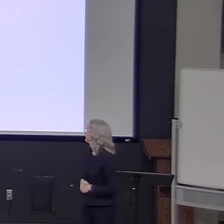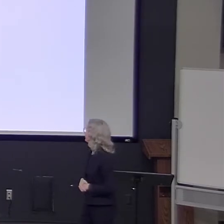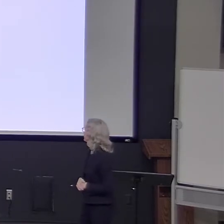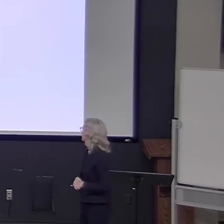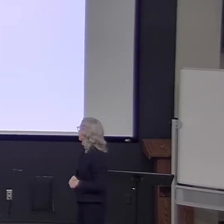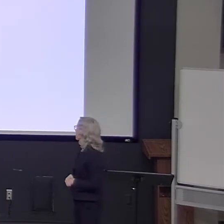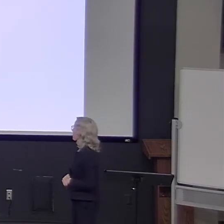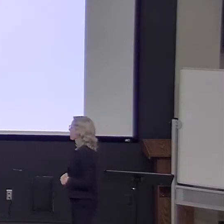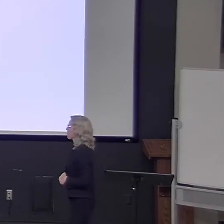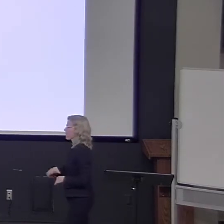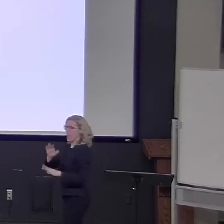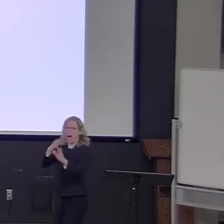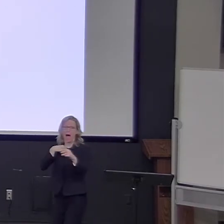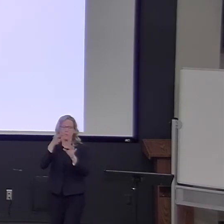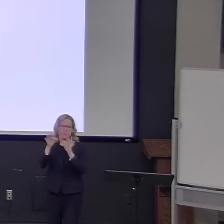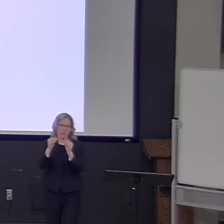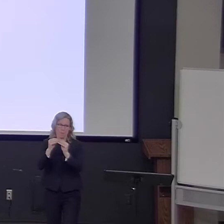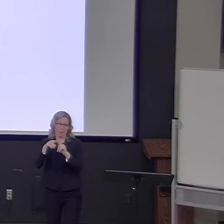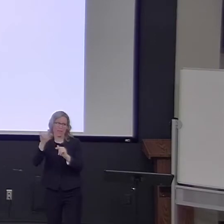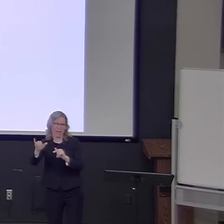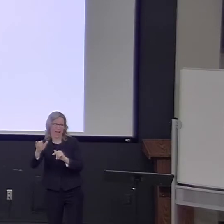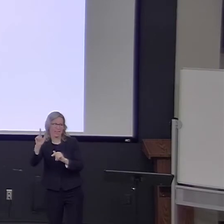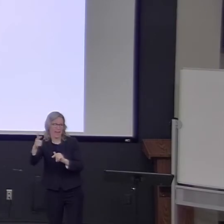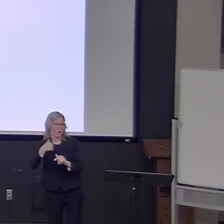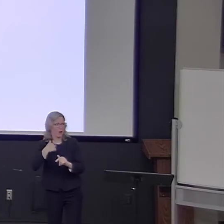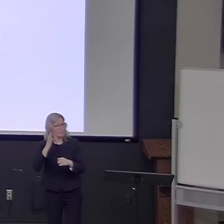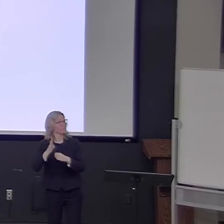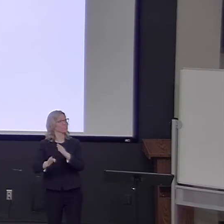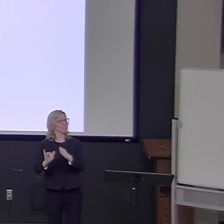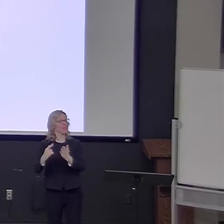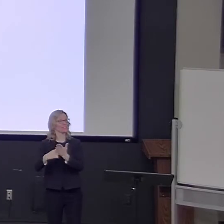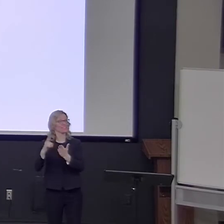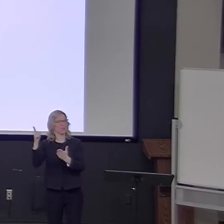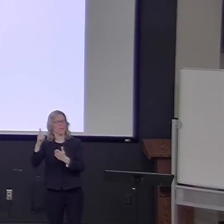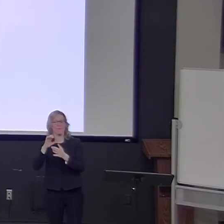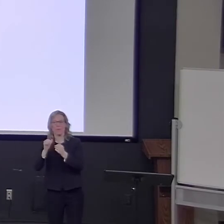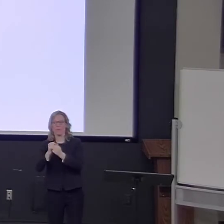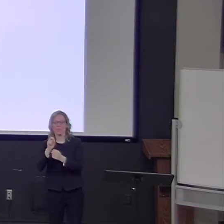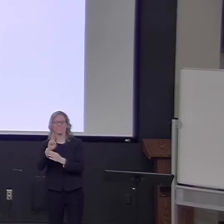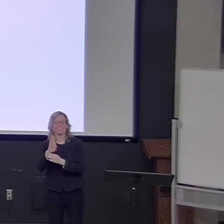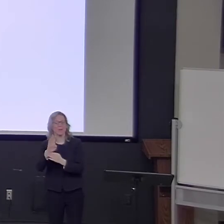I'll say more about that later. I'm not ending this discussion about the subcentral area with that,